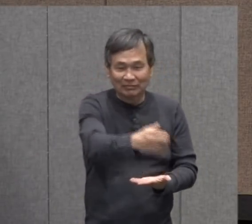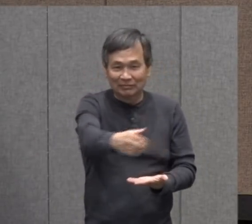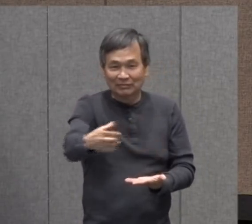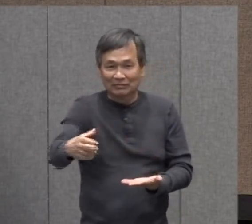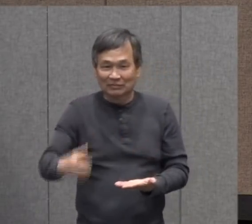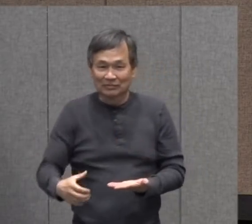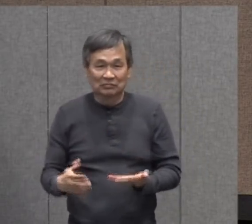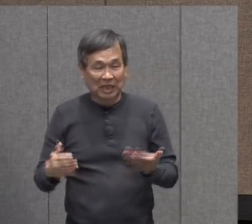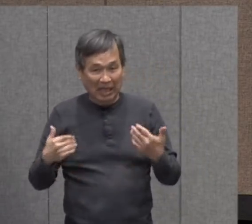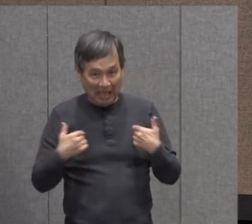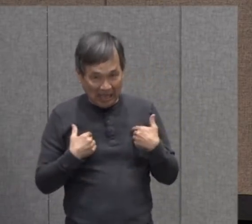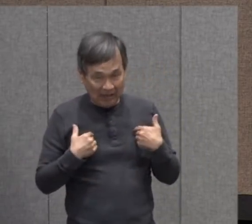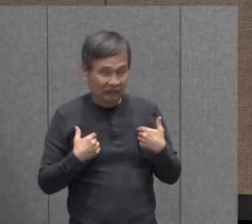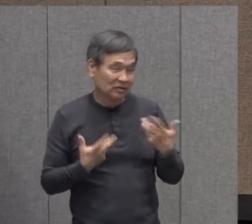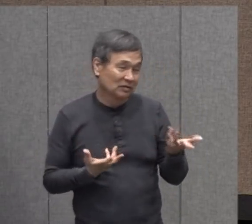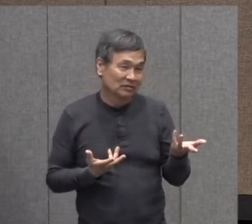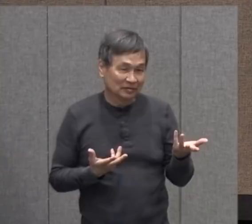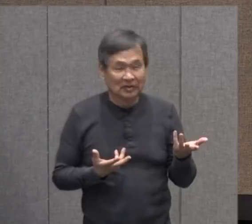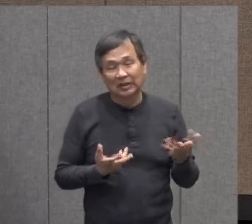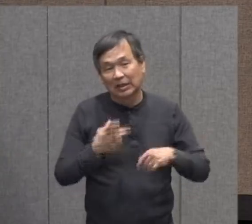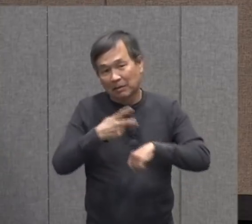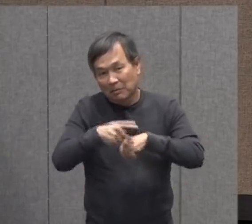I have some plastic bottles.